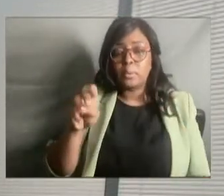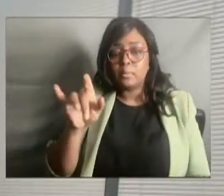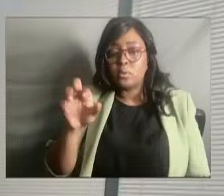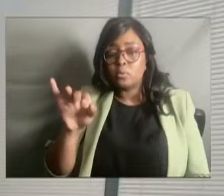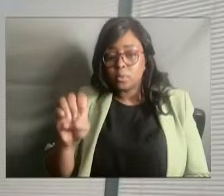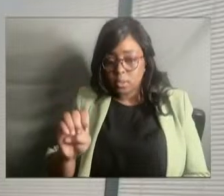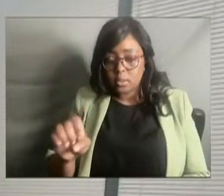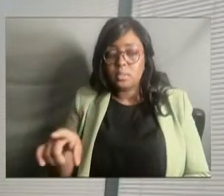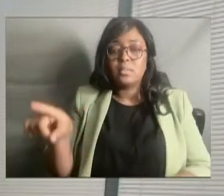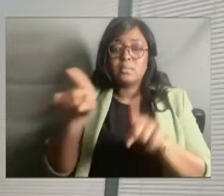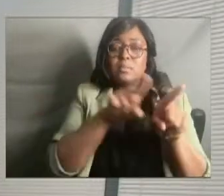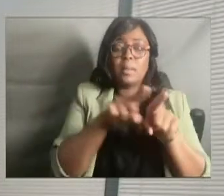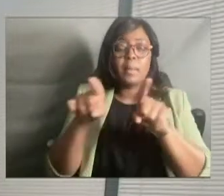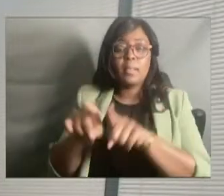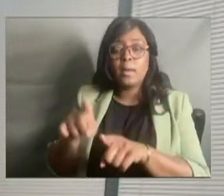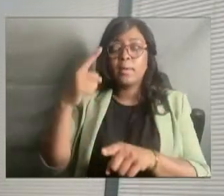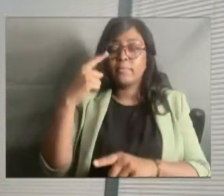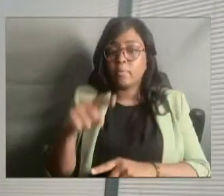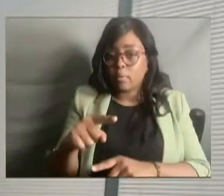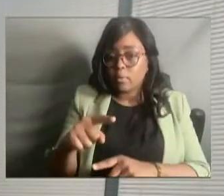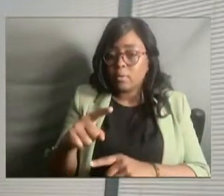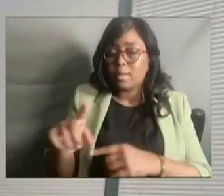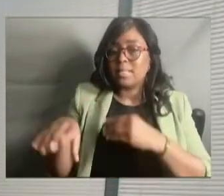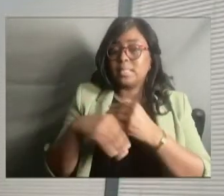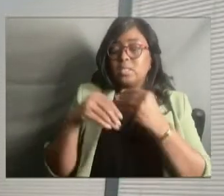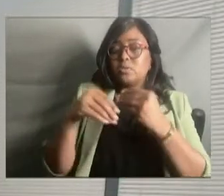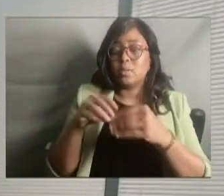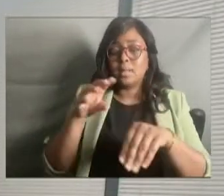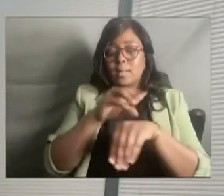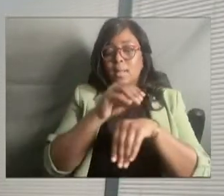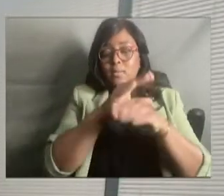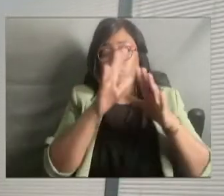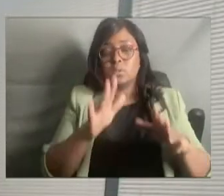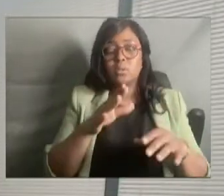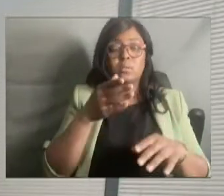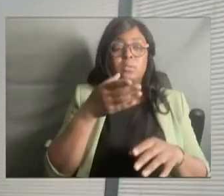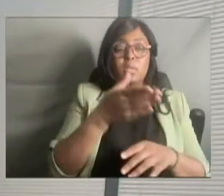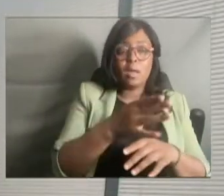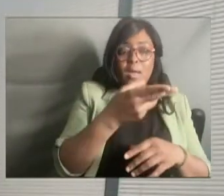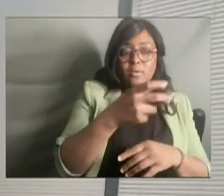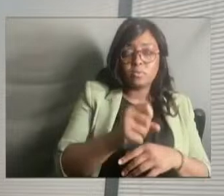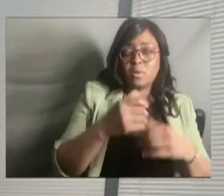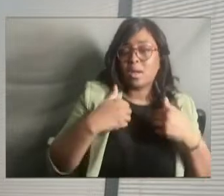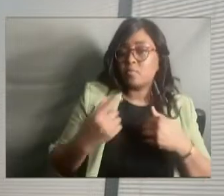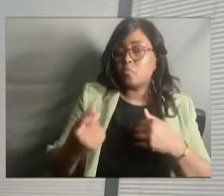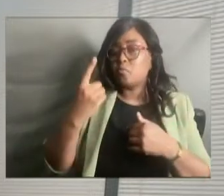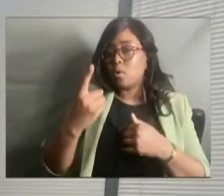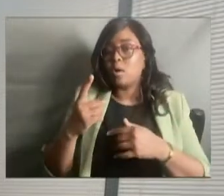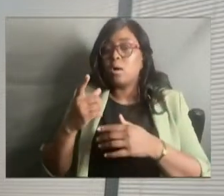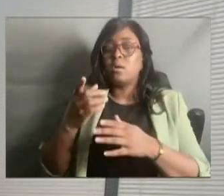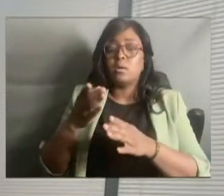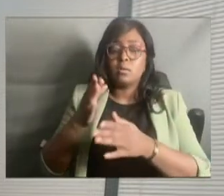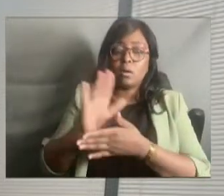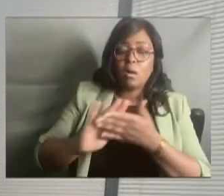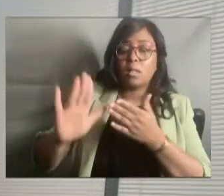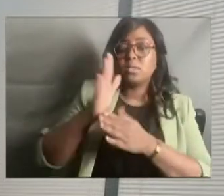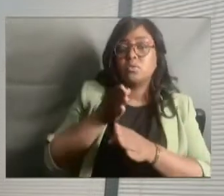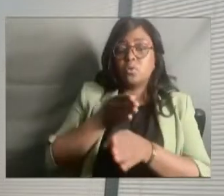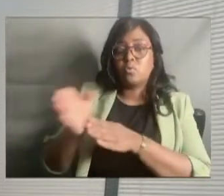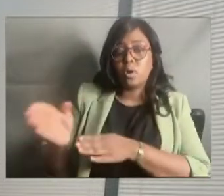we're happy to respond to you, Marie. Similar goes to in